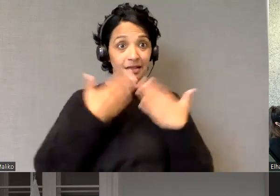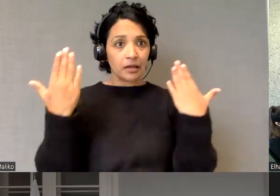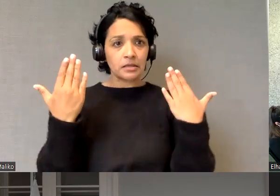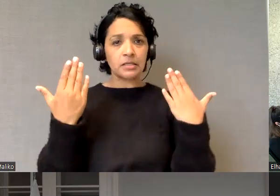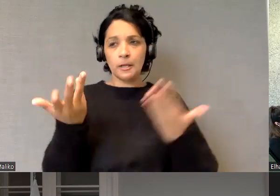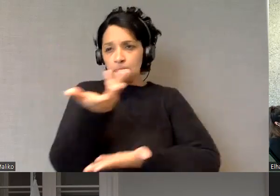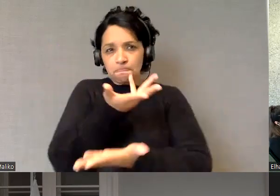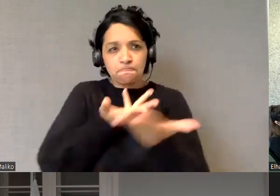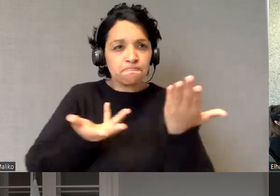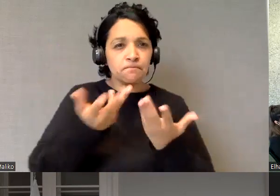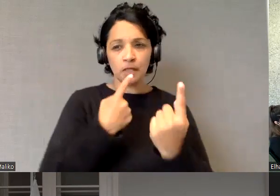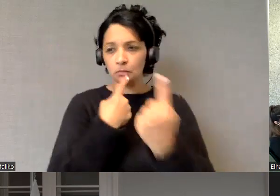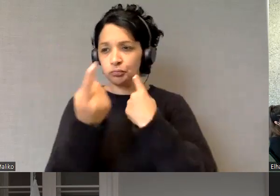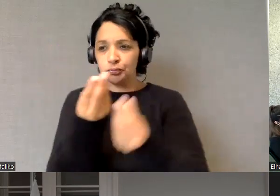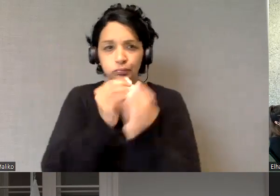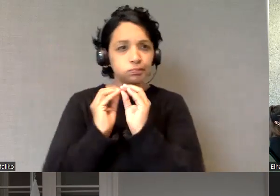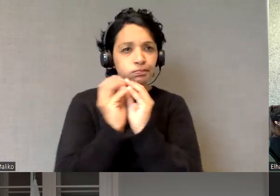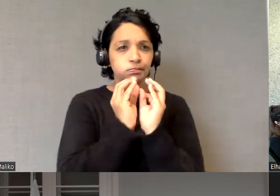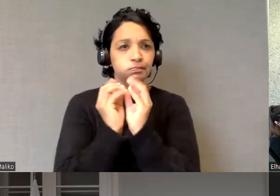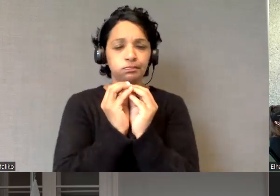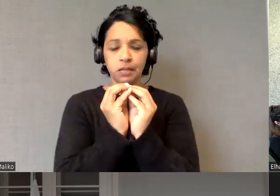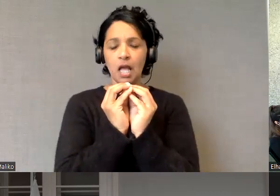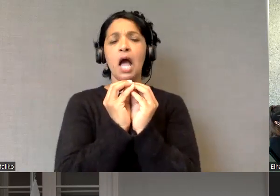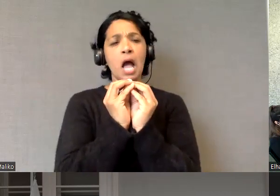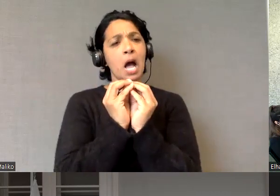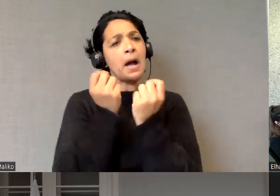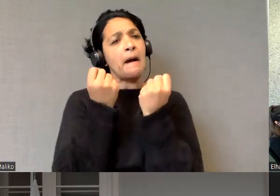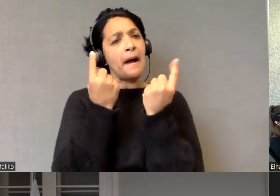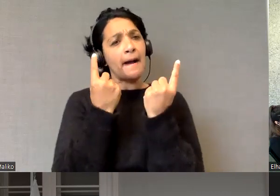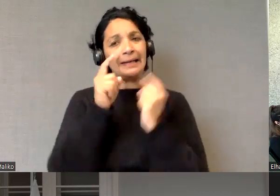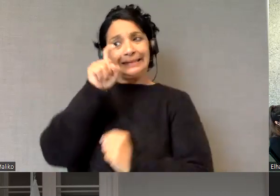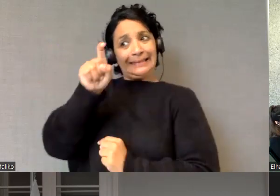of understanding that there are specific needs and the general protections don't actually